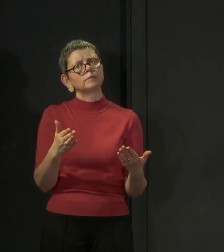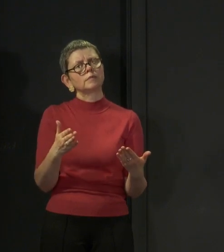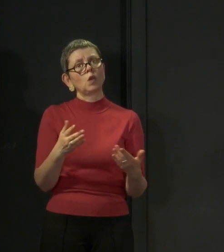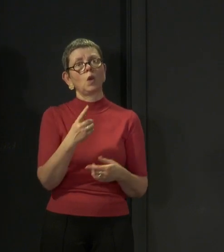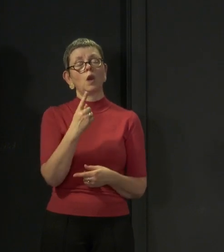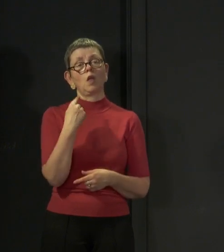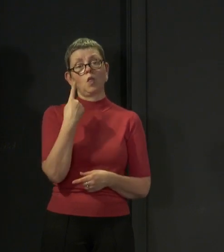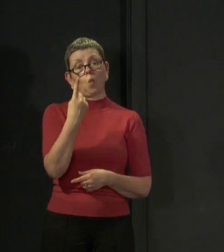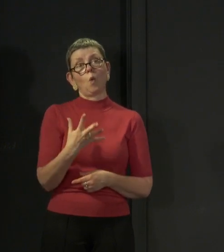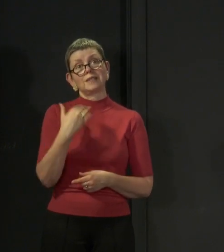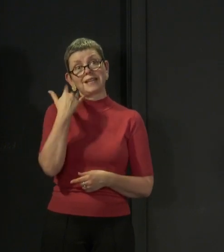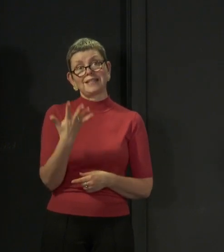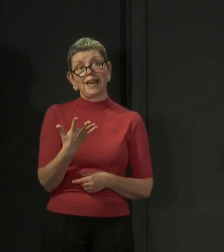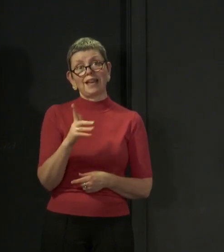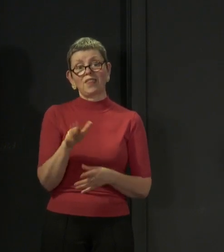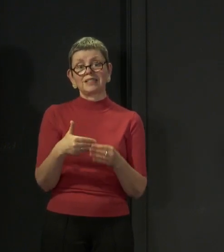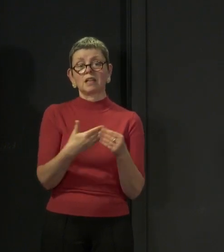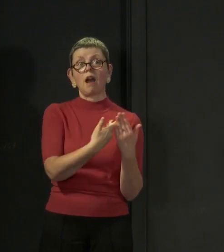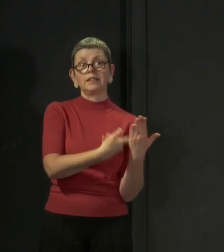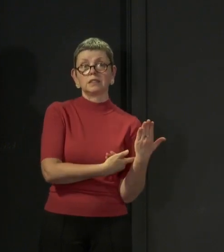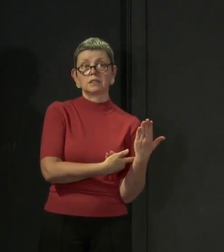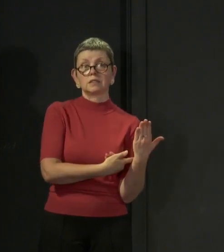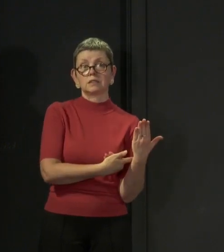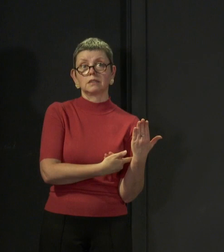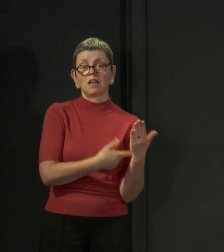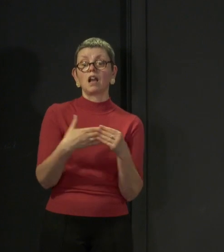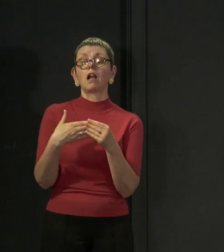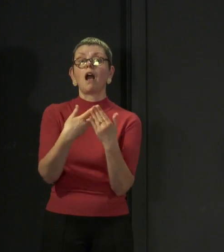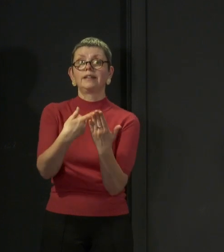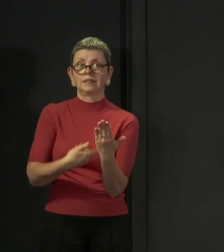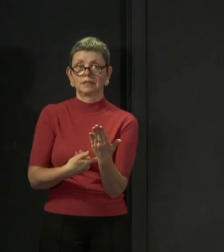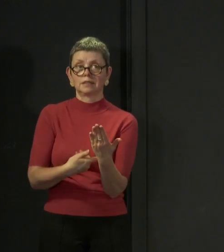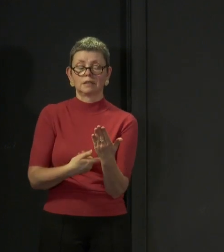a day is in guidance, not the regulations. The regulation talks about the permitted reasons,